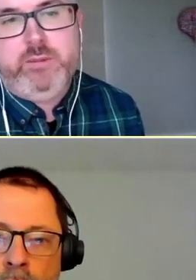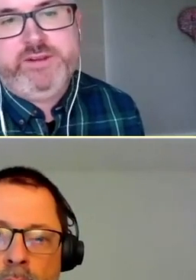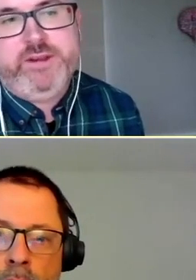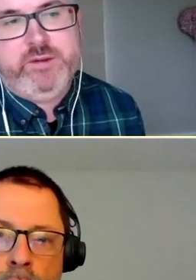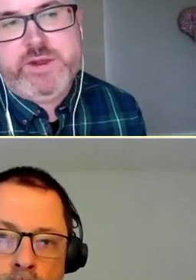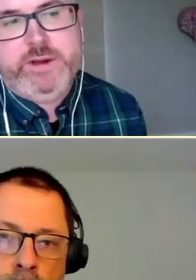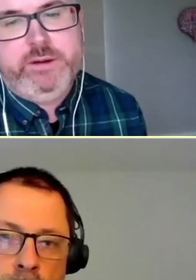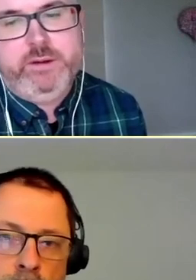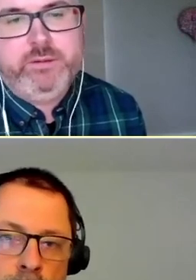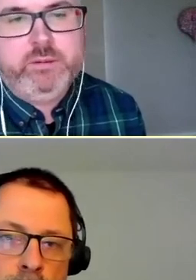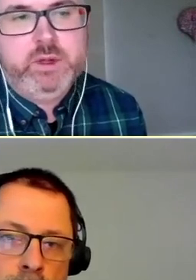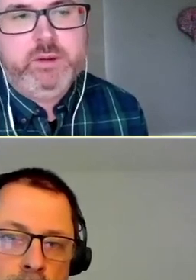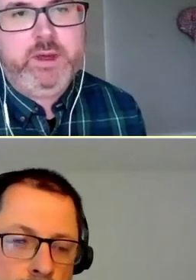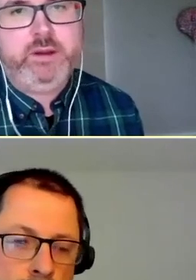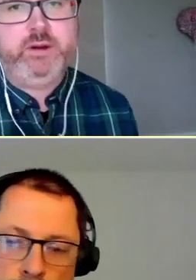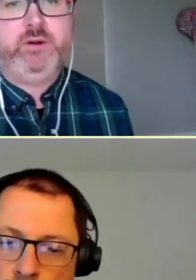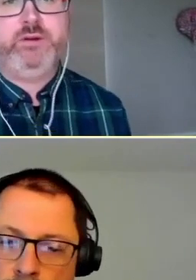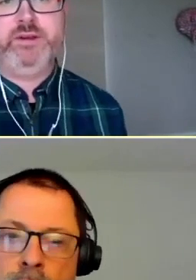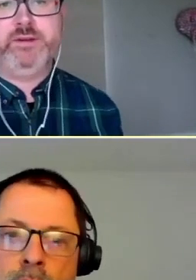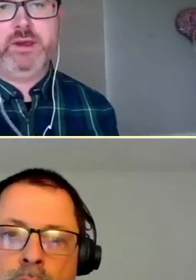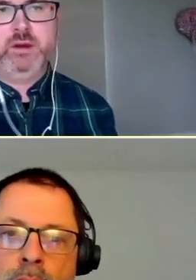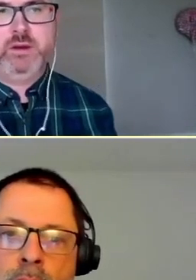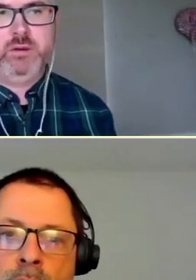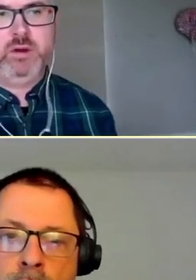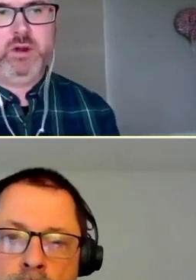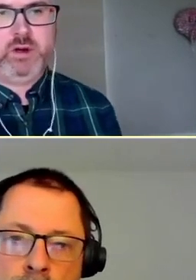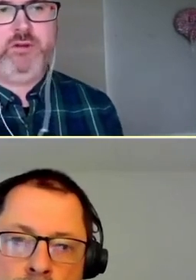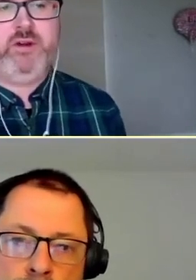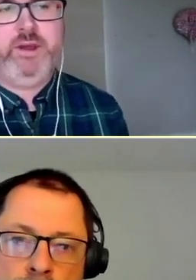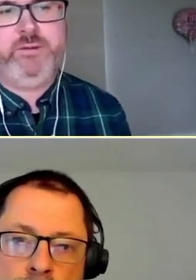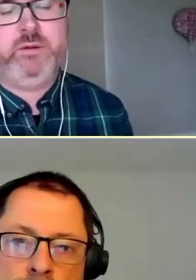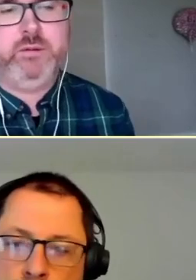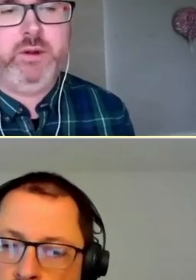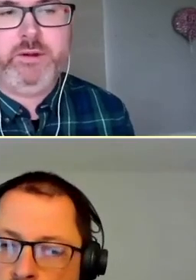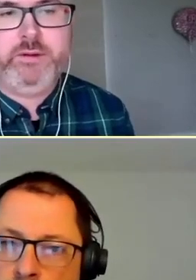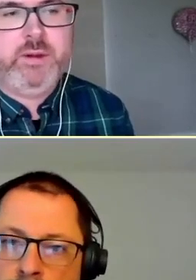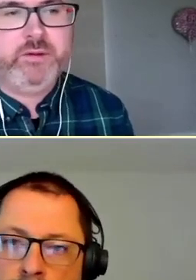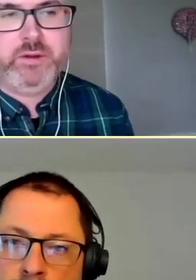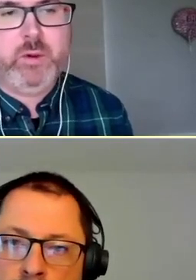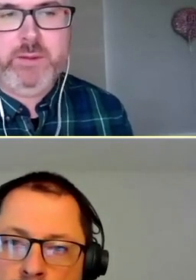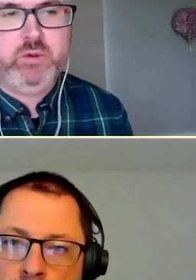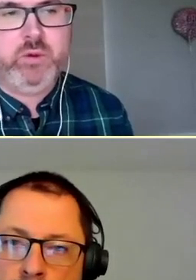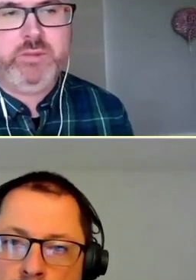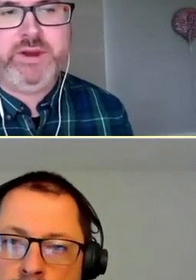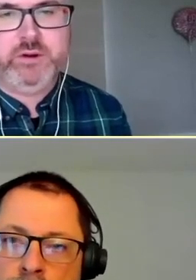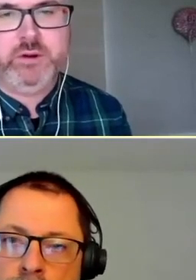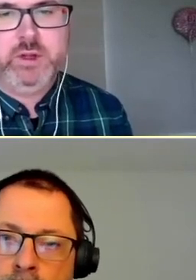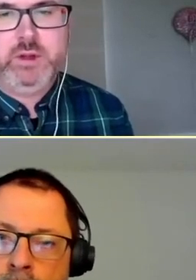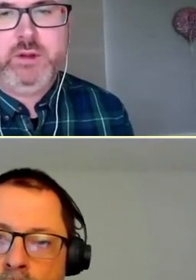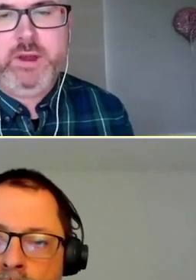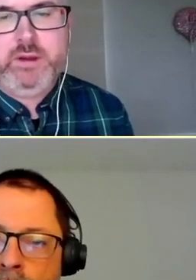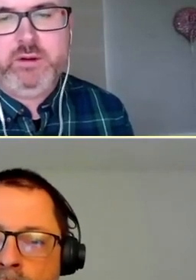live region, we should make the element observed for the screen reader on life changes.